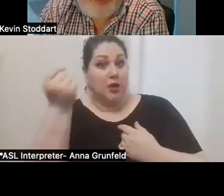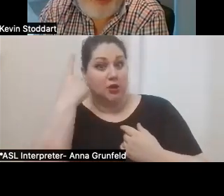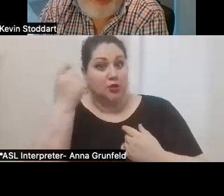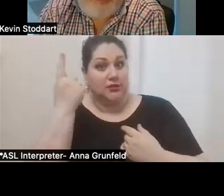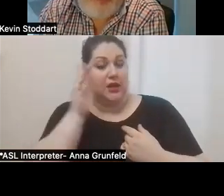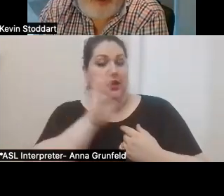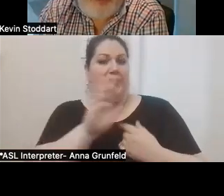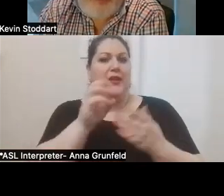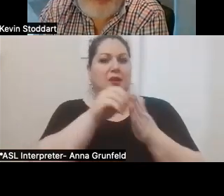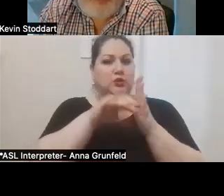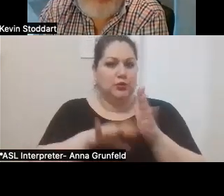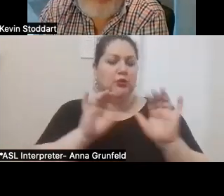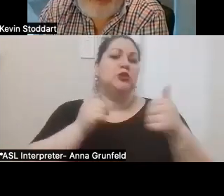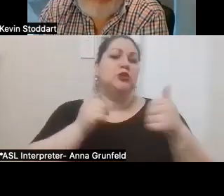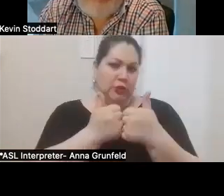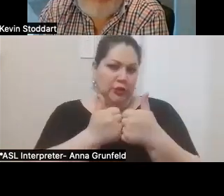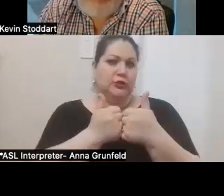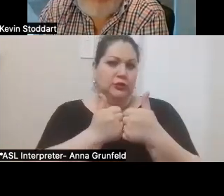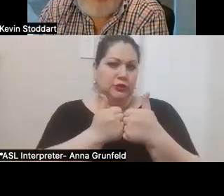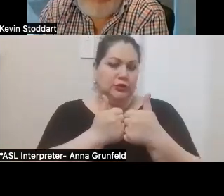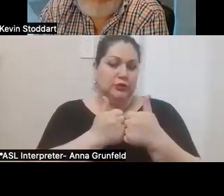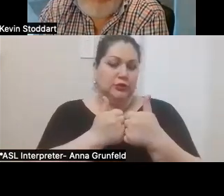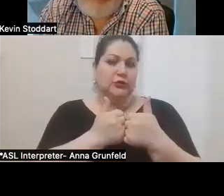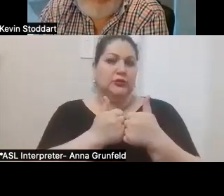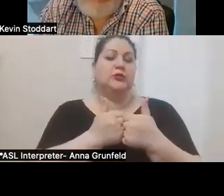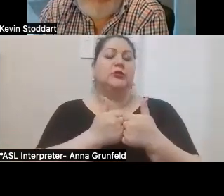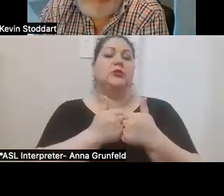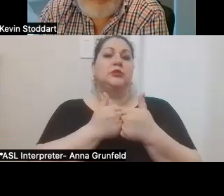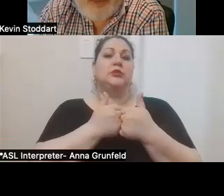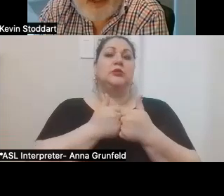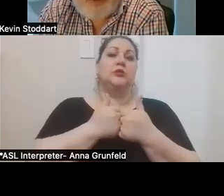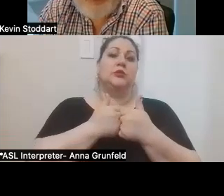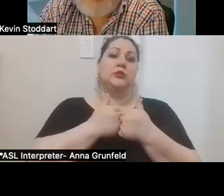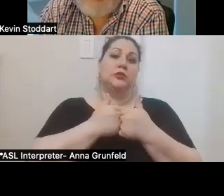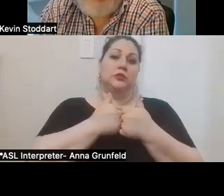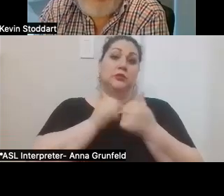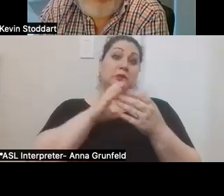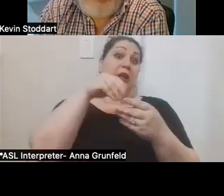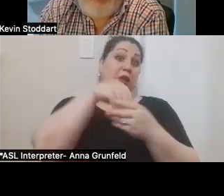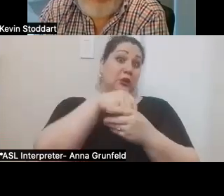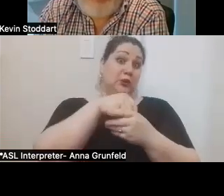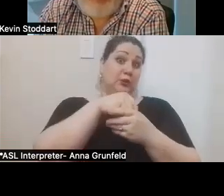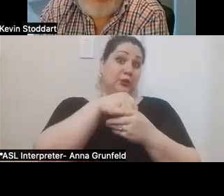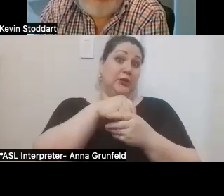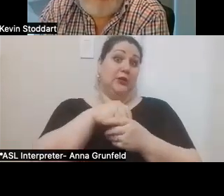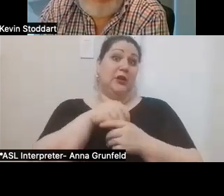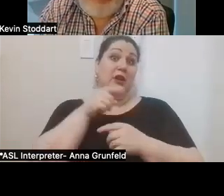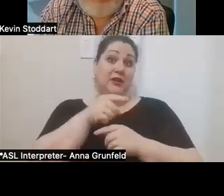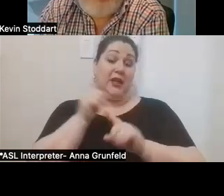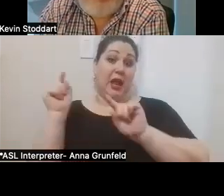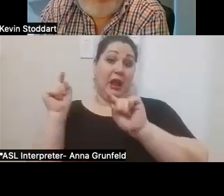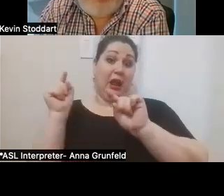including the fact that they had come into school with an autism diagnosis.